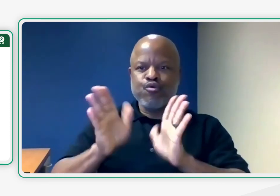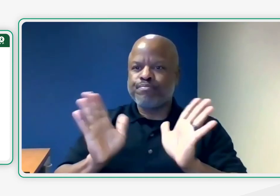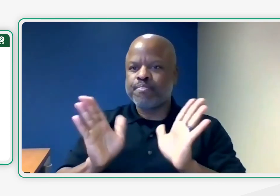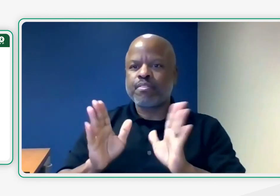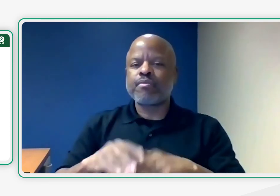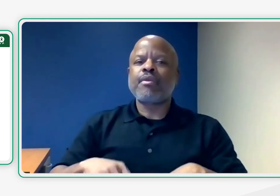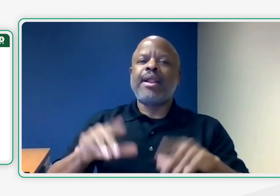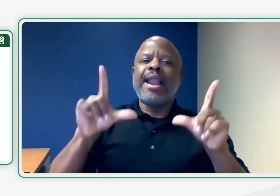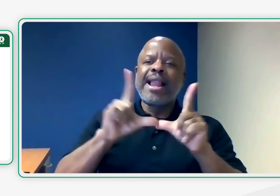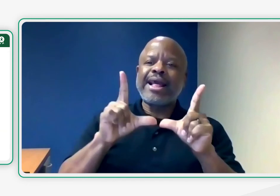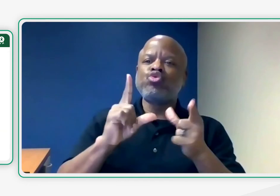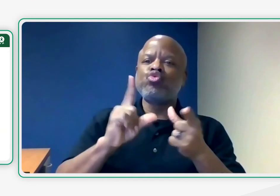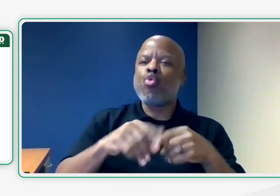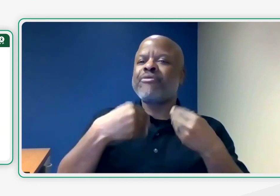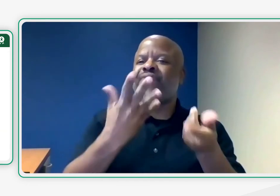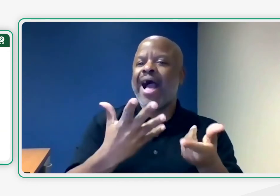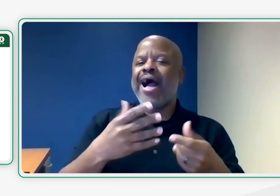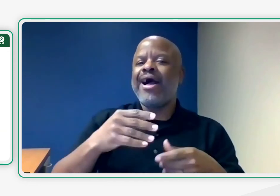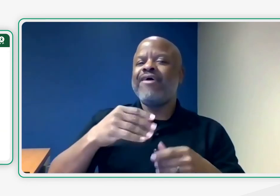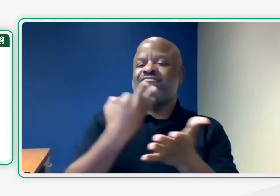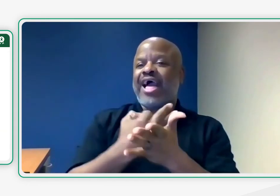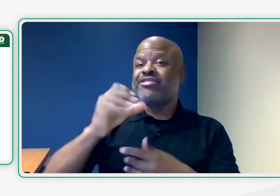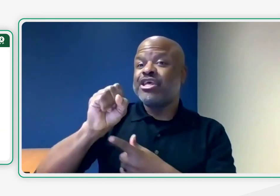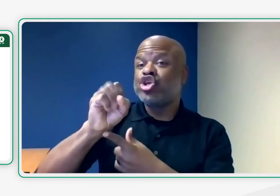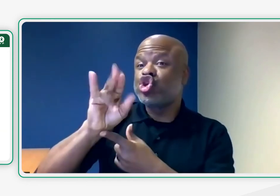in. Now, again, I am not a certified financial planner. I do want to make that distinction.